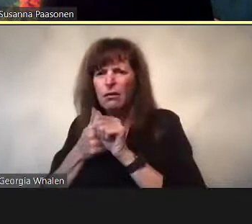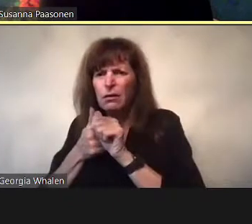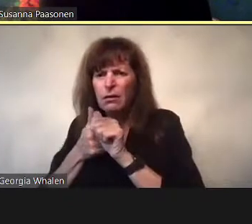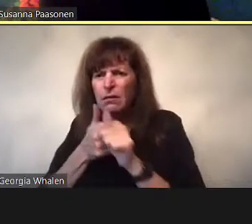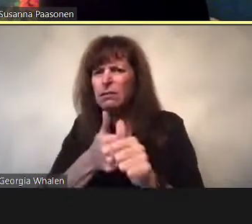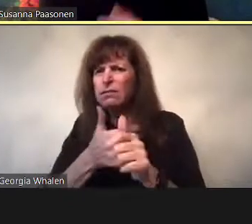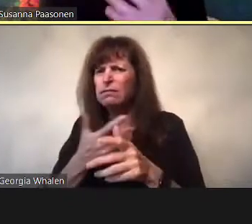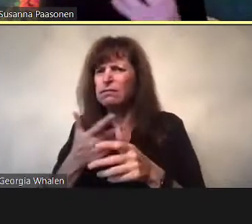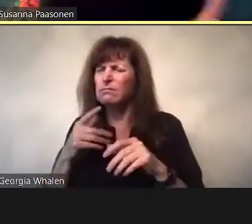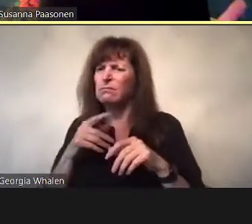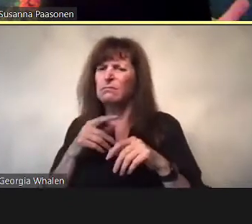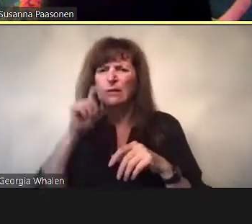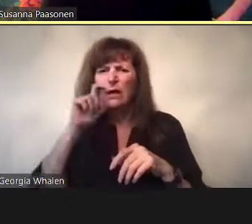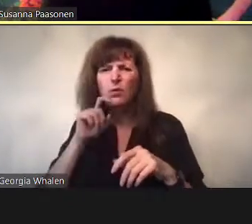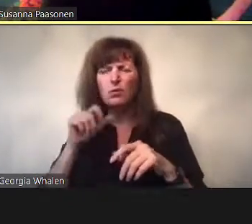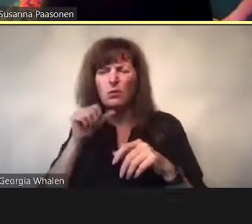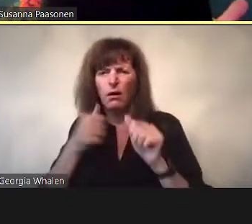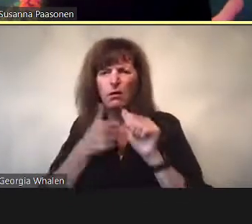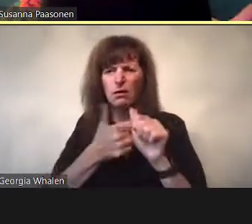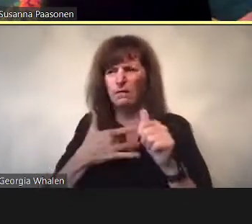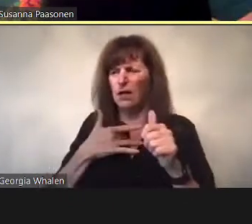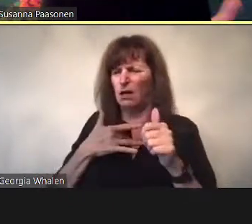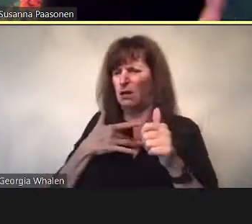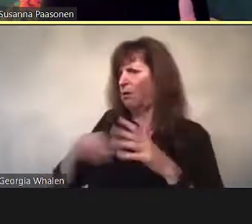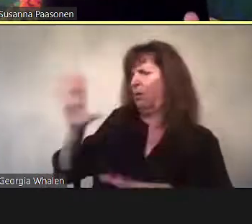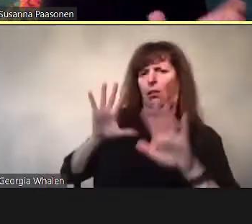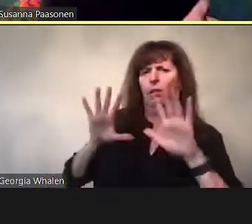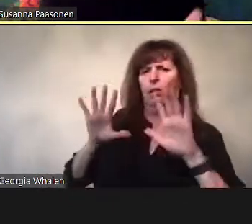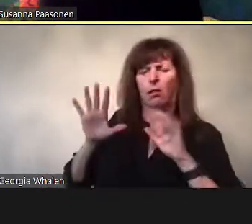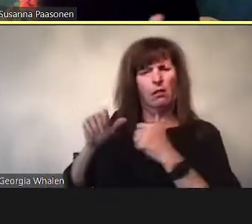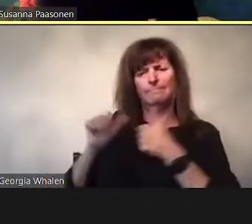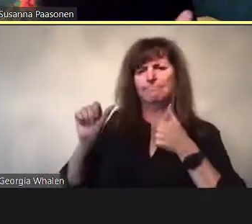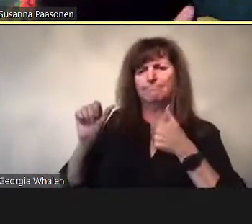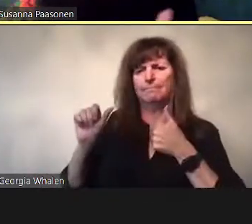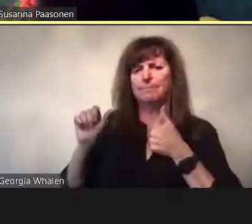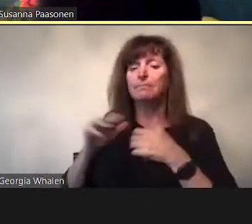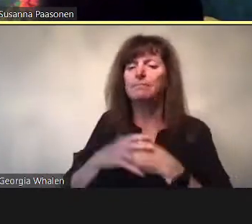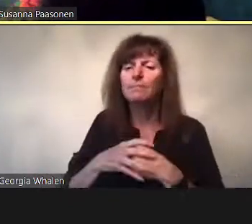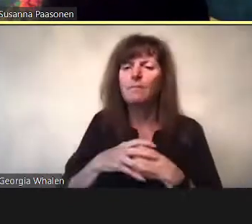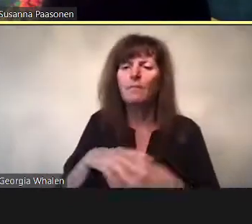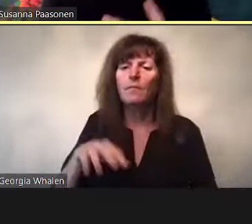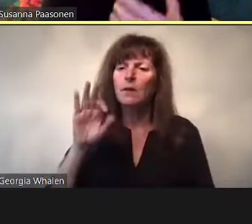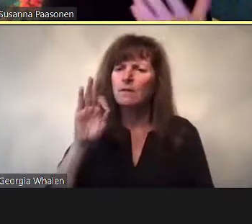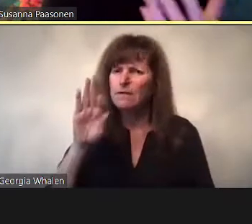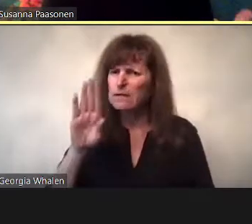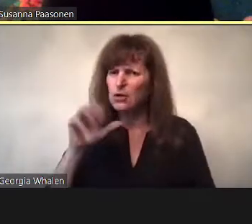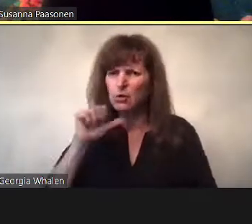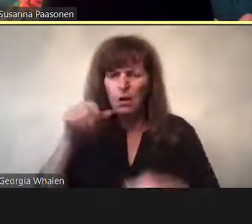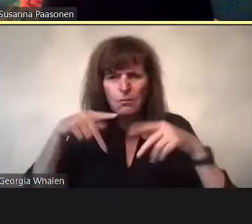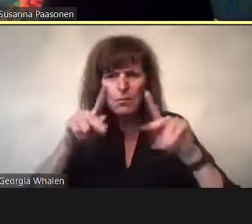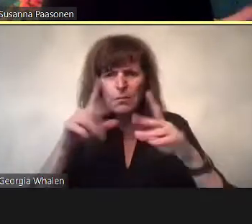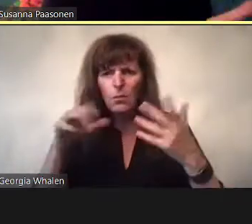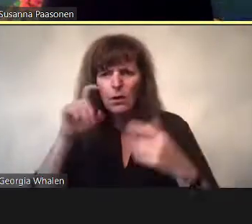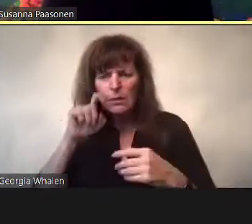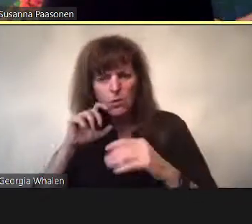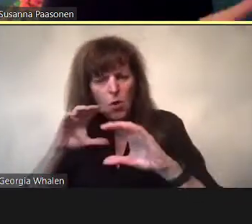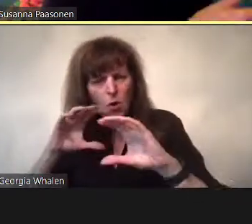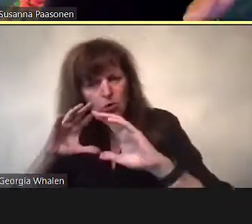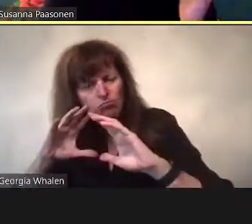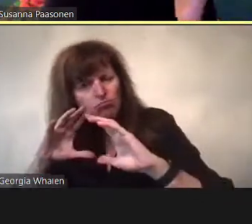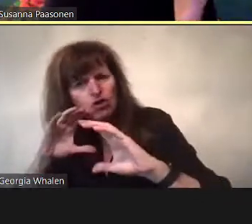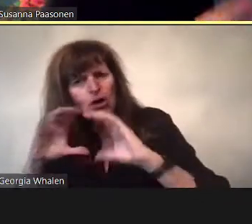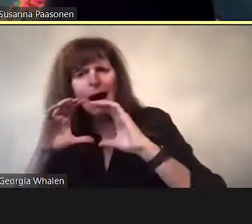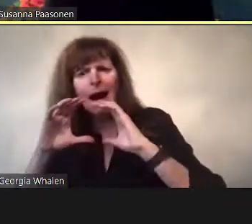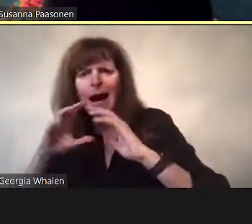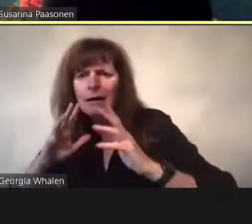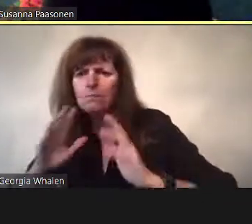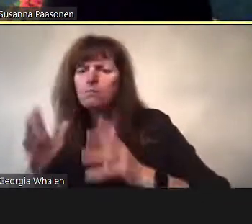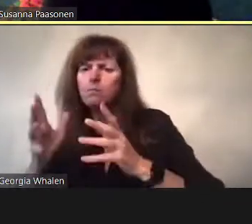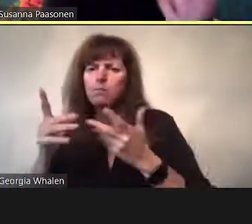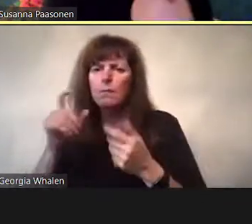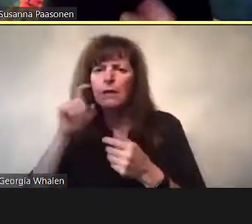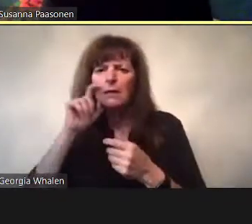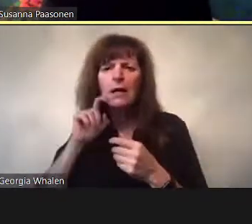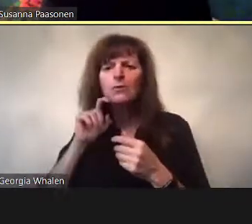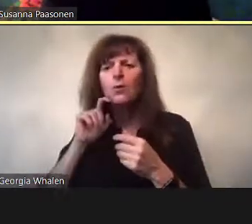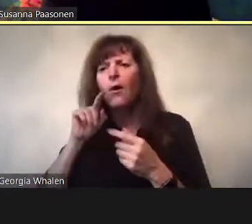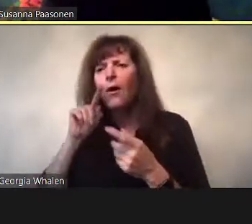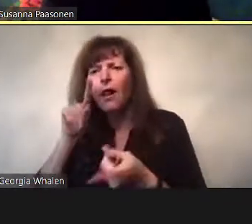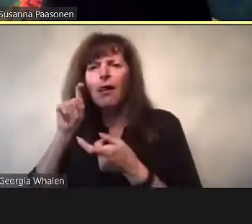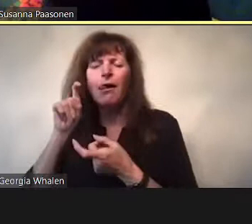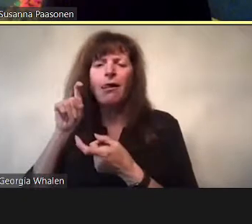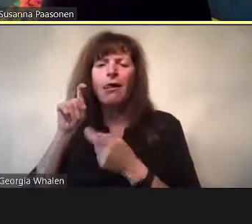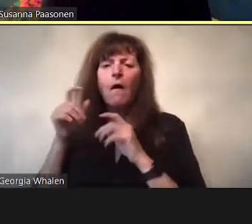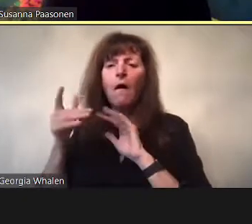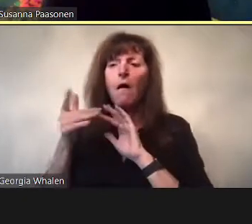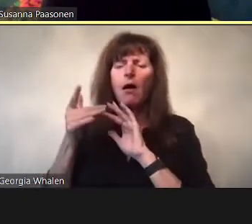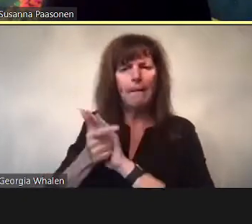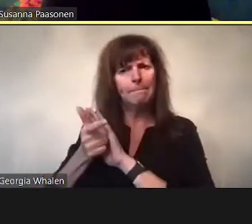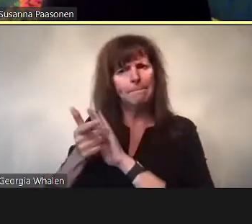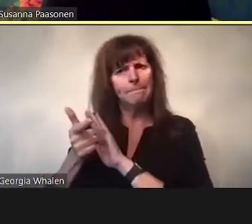Outings.